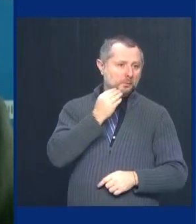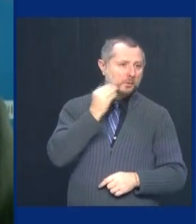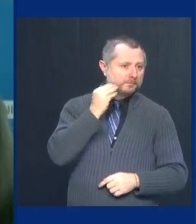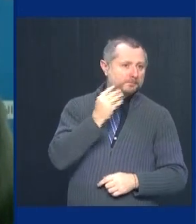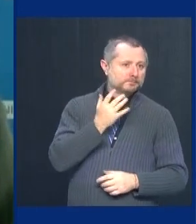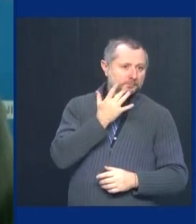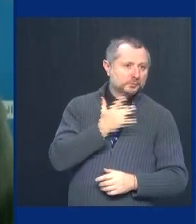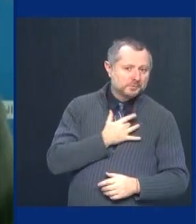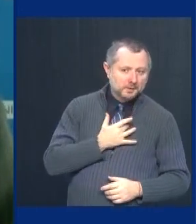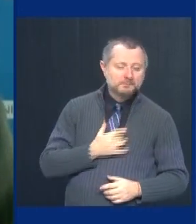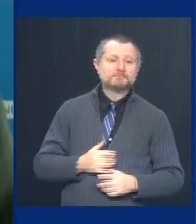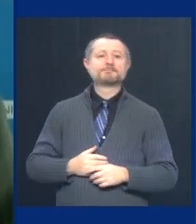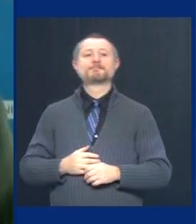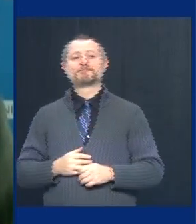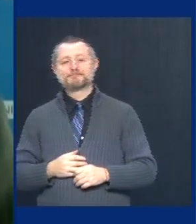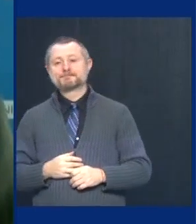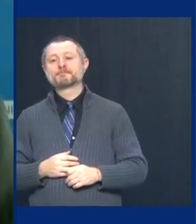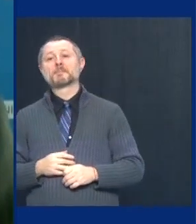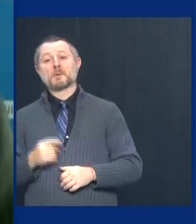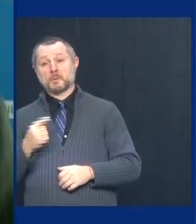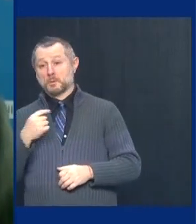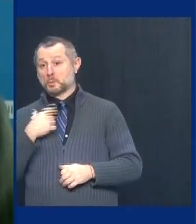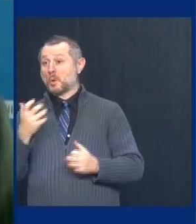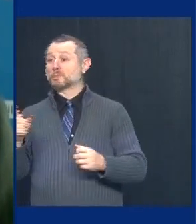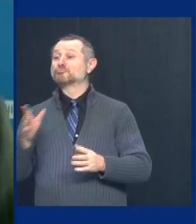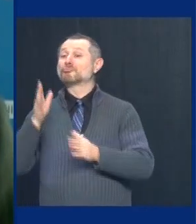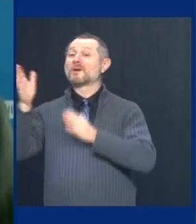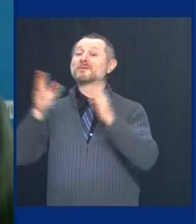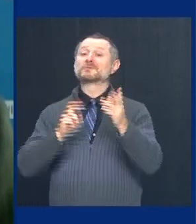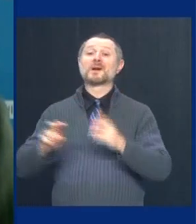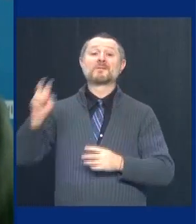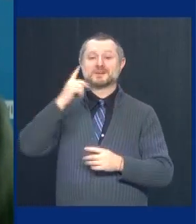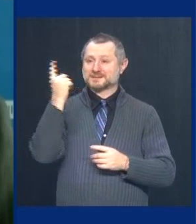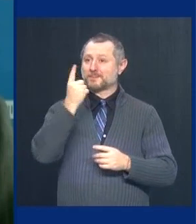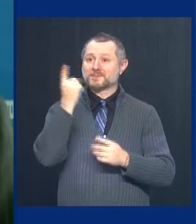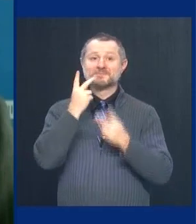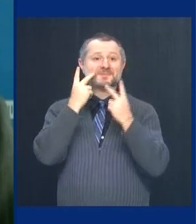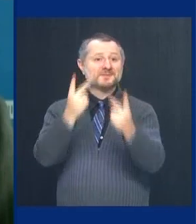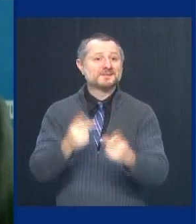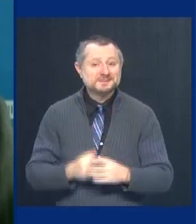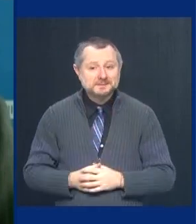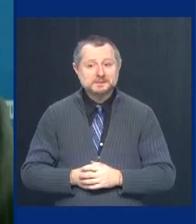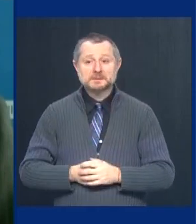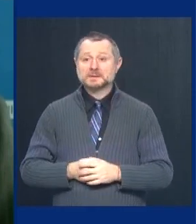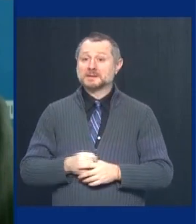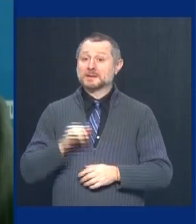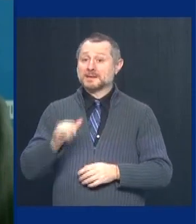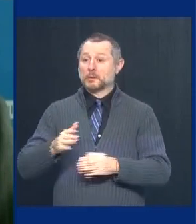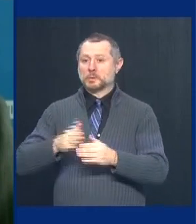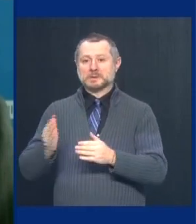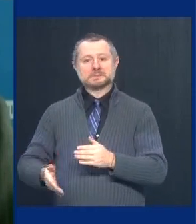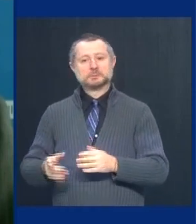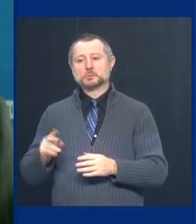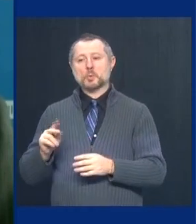AS I MENTIONED, I HAD A BIRTHDAY YESTERDAY. ONE OF MY DAUGHTERS HAD TO QUARANTINE BEFORE SHE COULD COME TO MY BIRTHDAY.